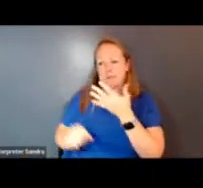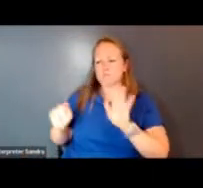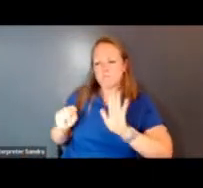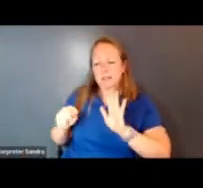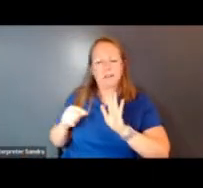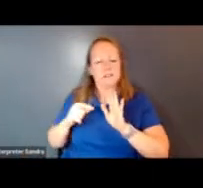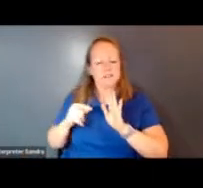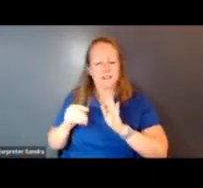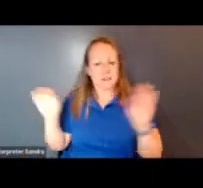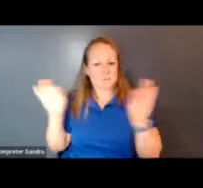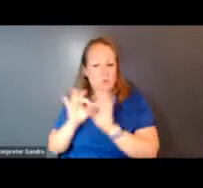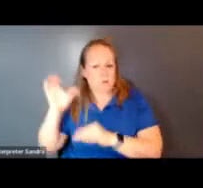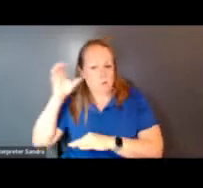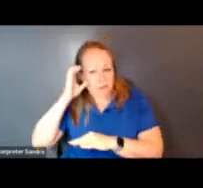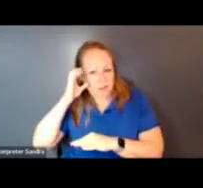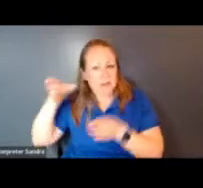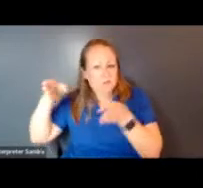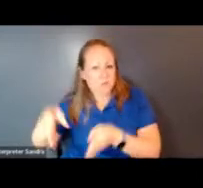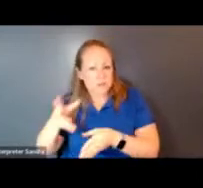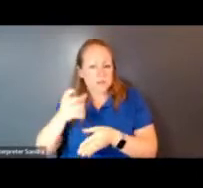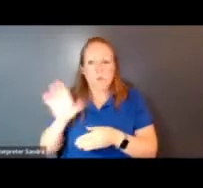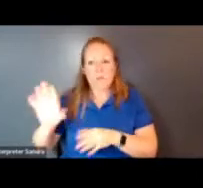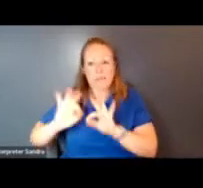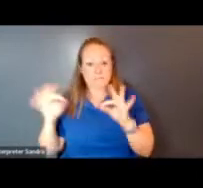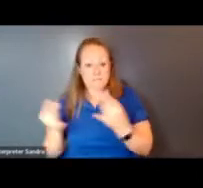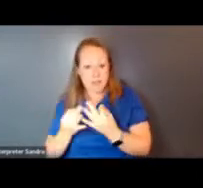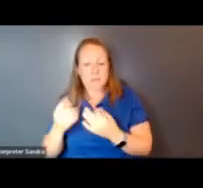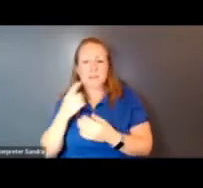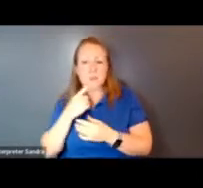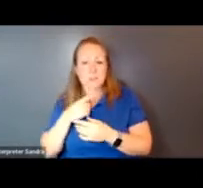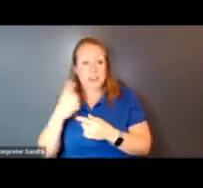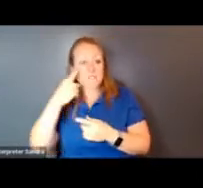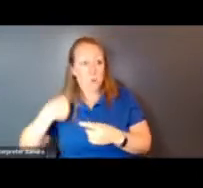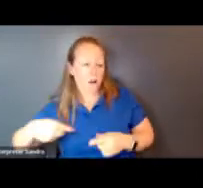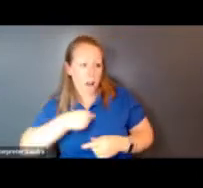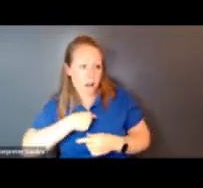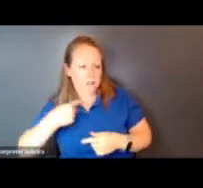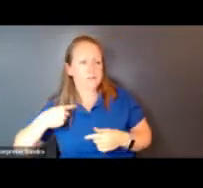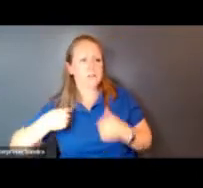the participant or their family member who says this is what's important to me, this is what I need to be successful and